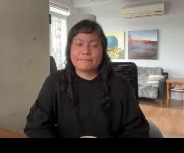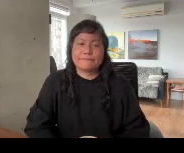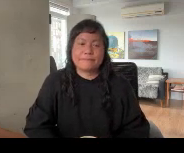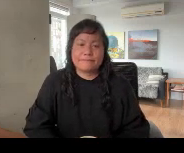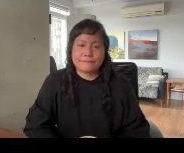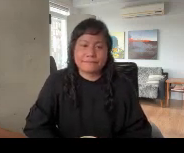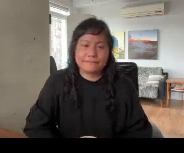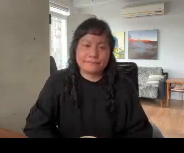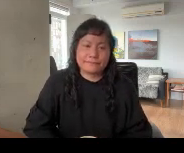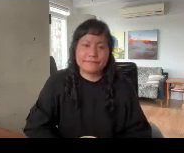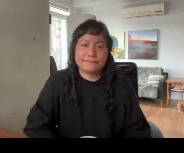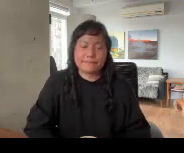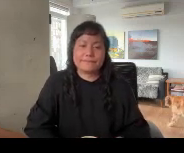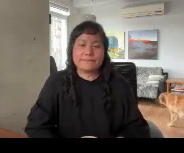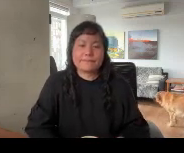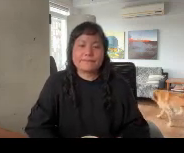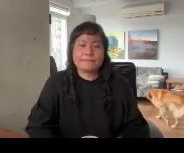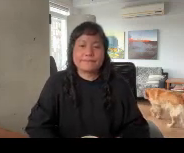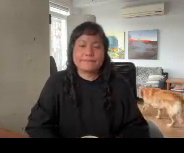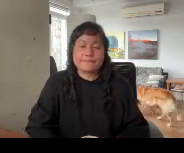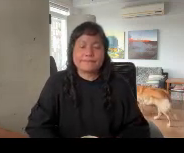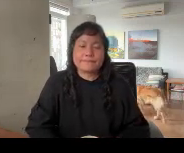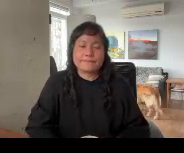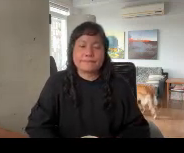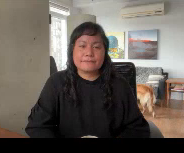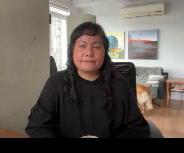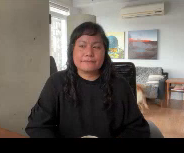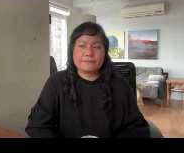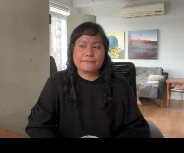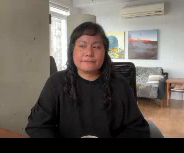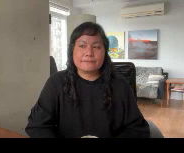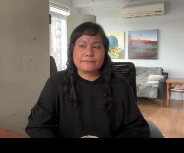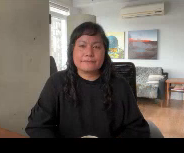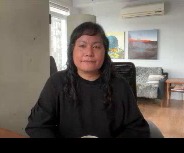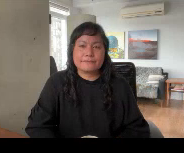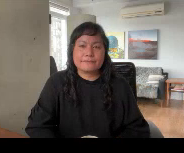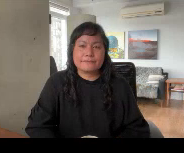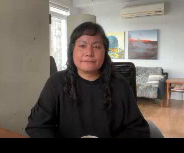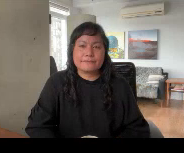we try and fill in a lot of these details by including information about DEI best practices